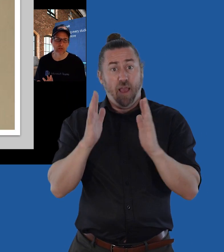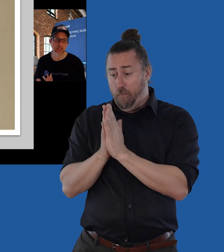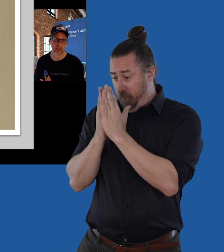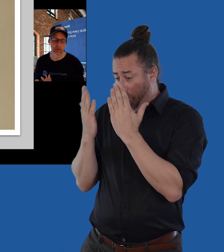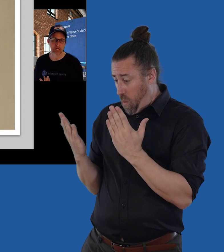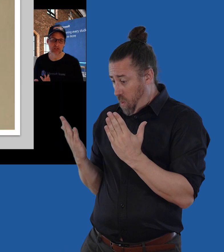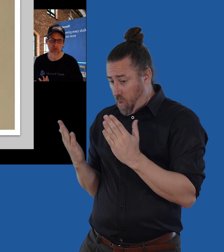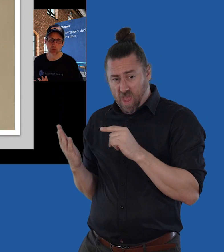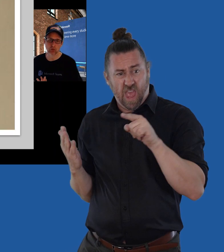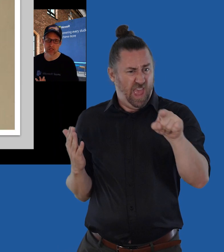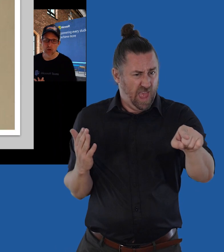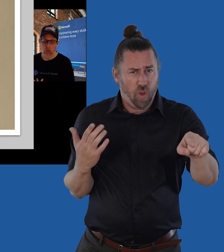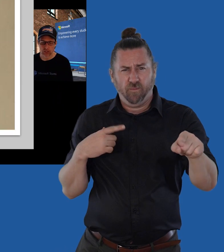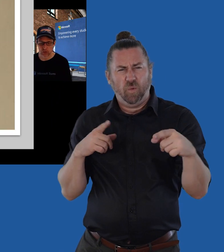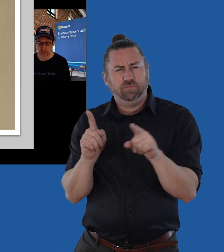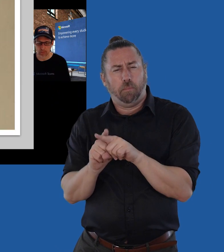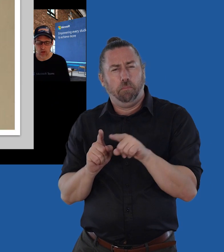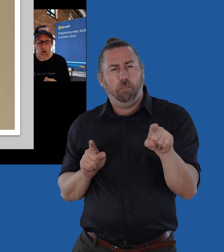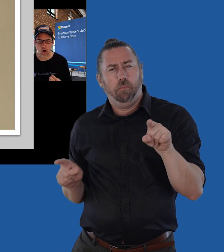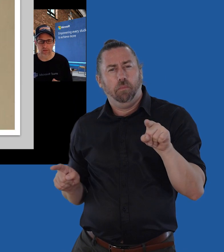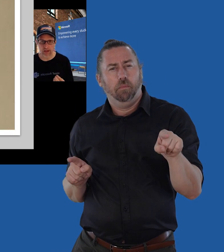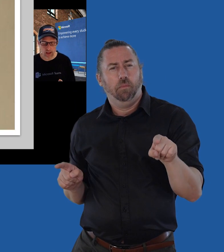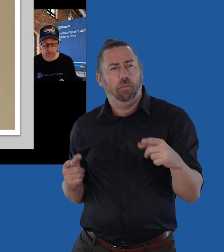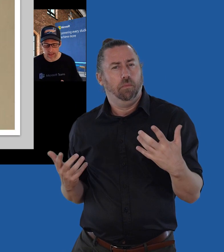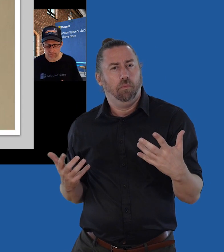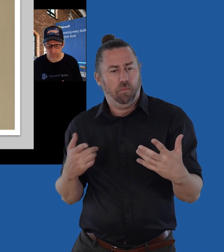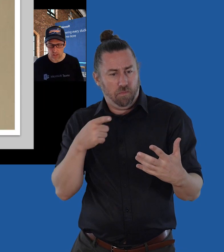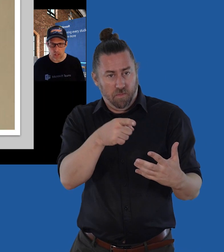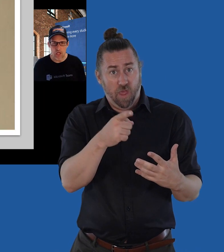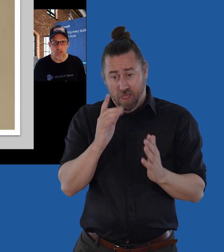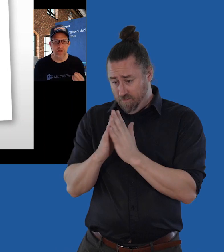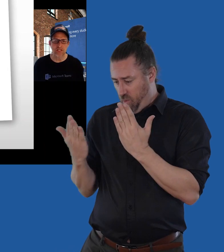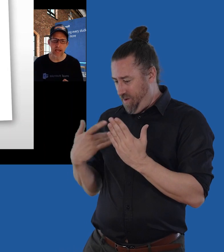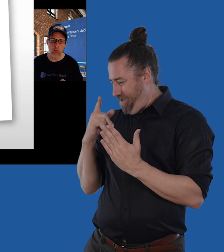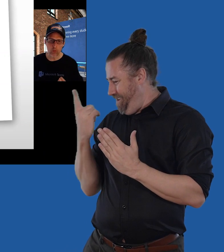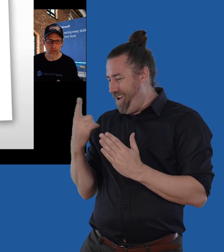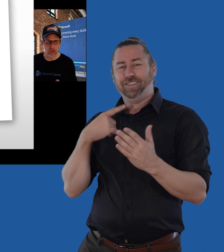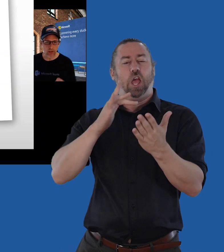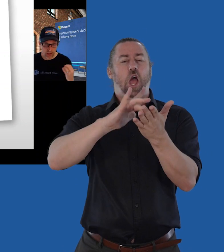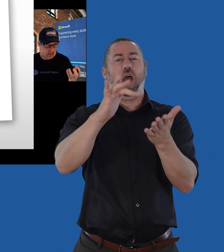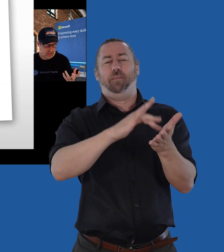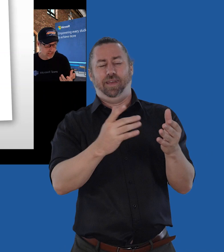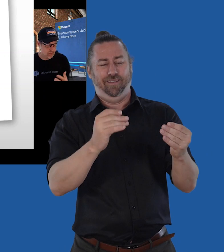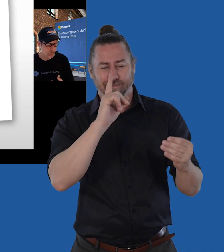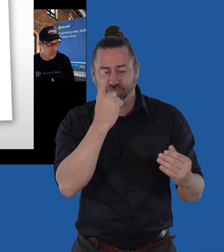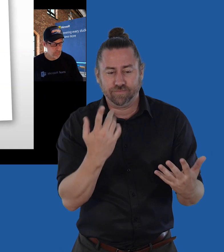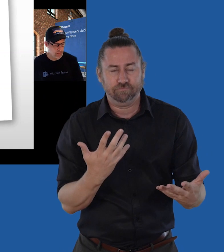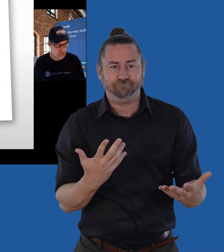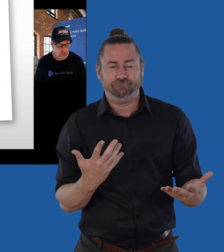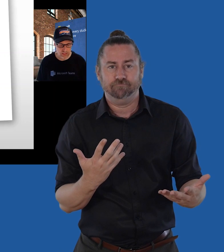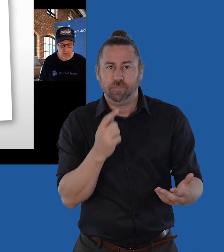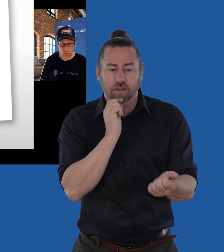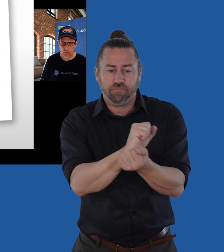by using some of these tools when you're using them on the iPad. So instead, what we do, and as I said before, iPad do this as well,